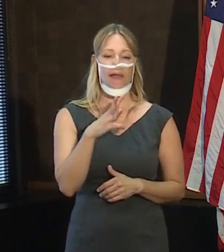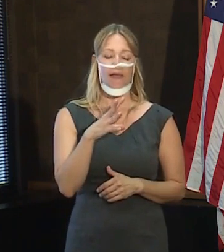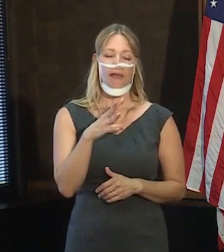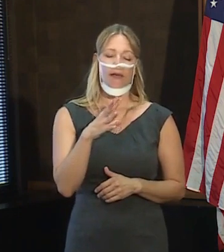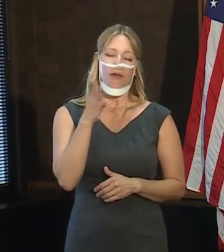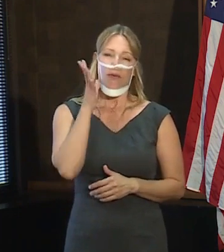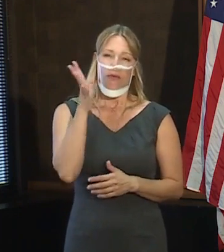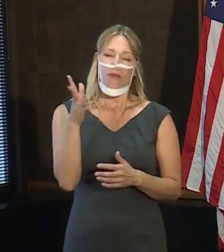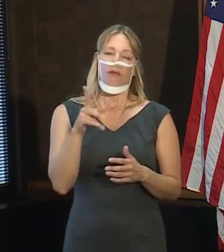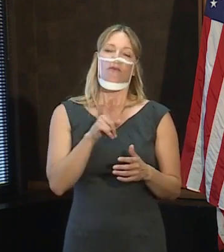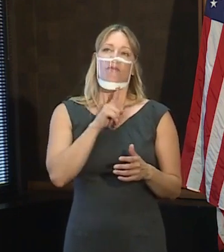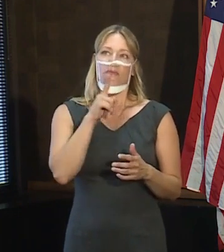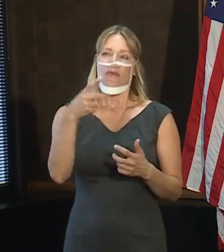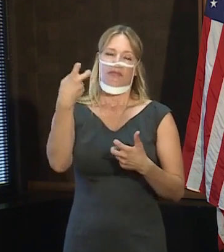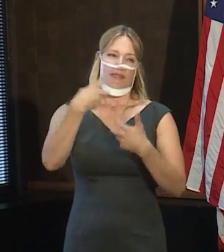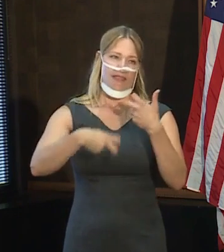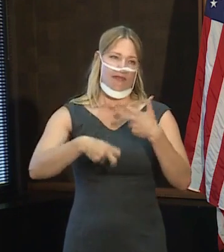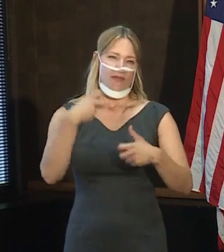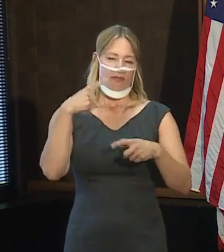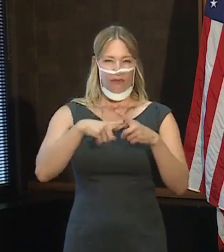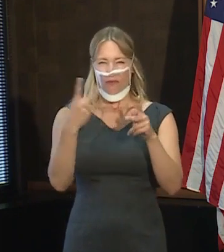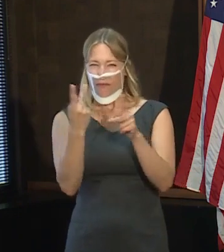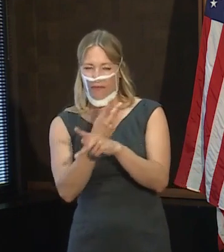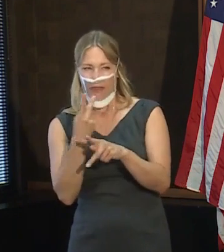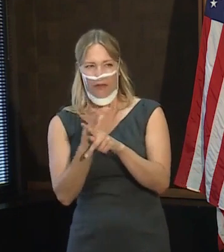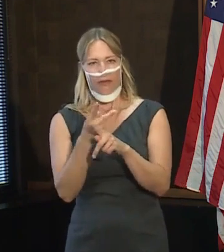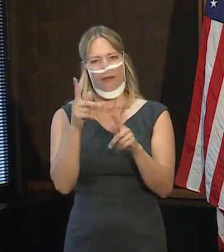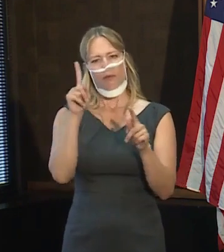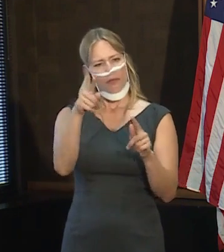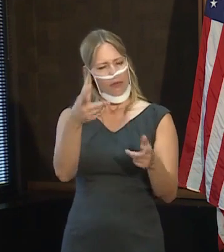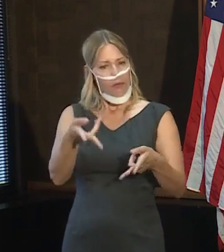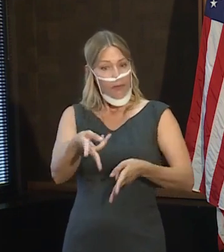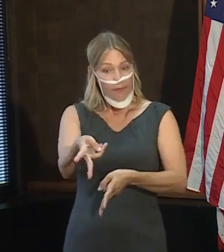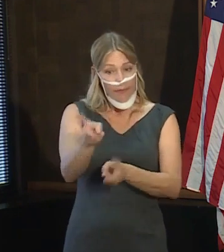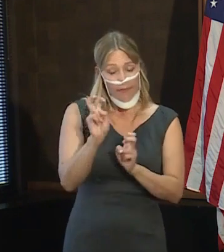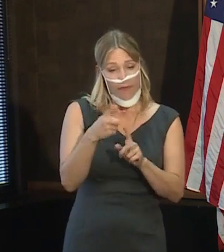ANY DAY IS GOING TO BE MUCH MORE DIFFICULT.